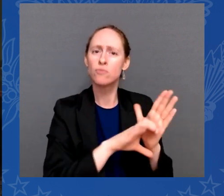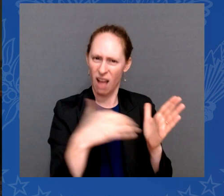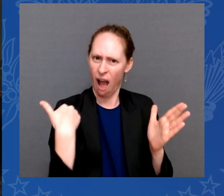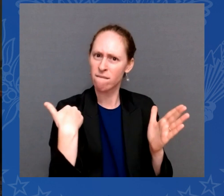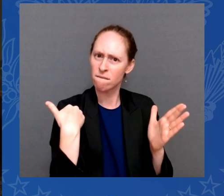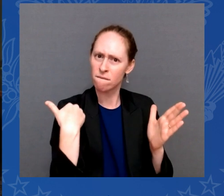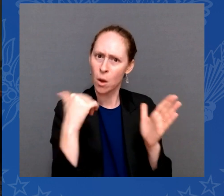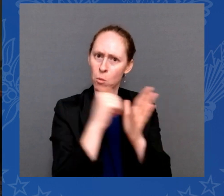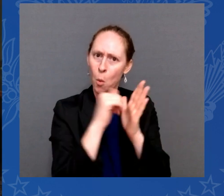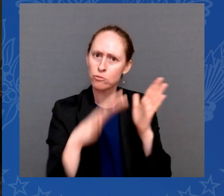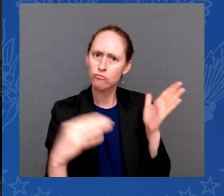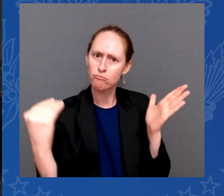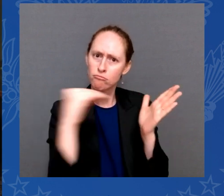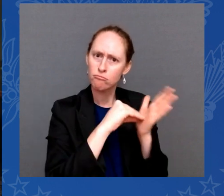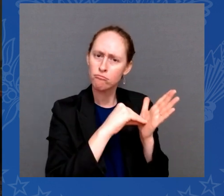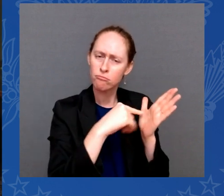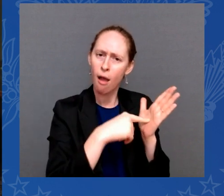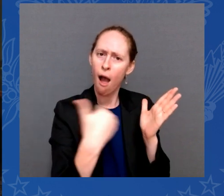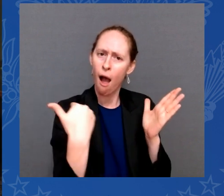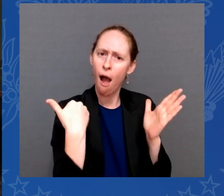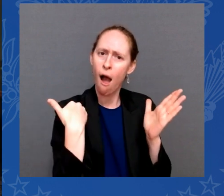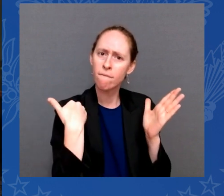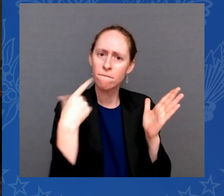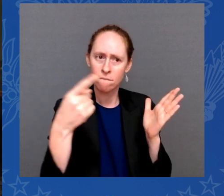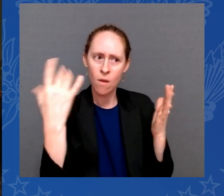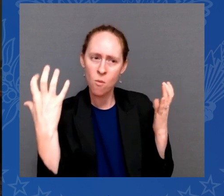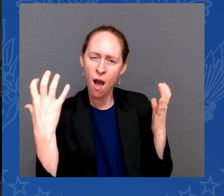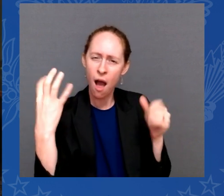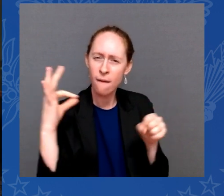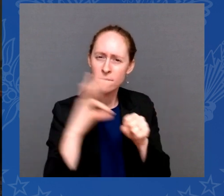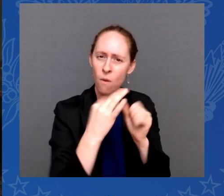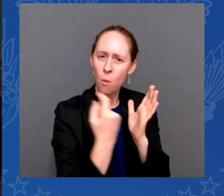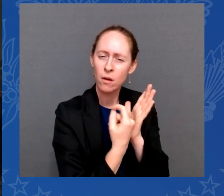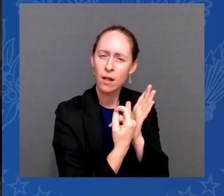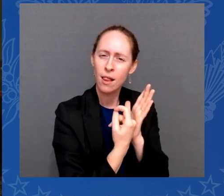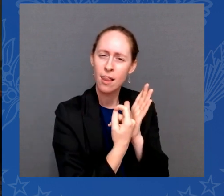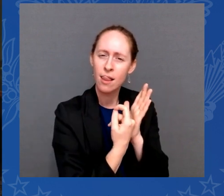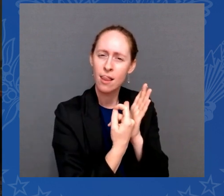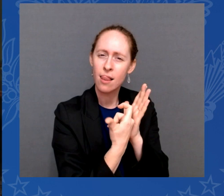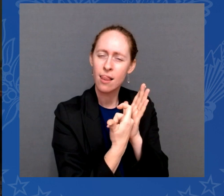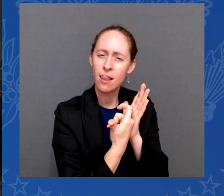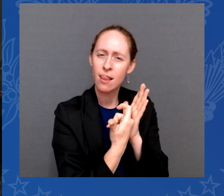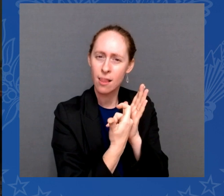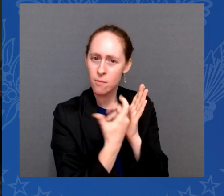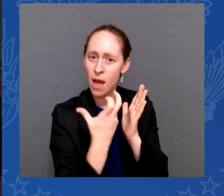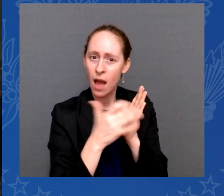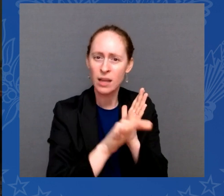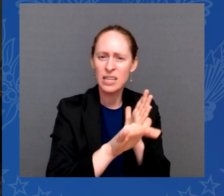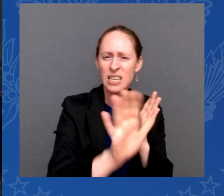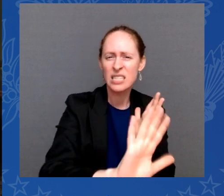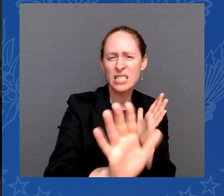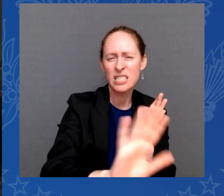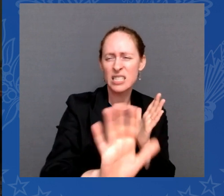In a decisive vote, in a decisive victory, voters made it clear that politicians should not interfere